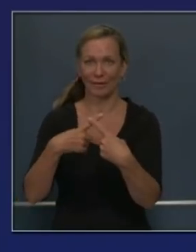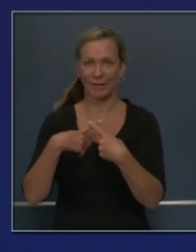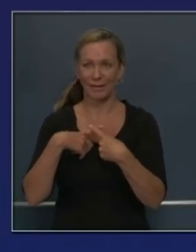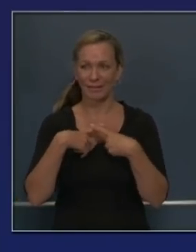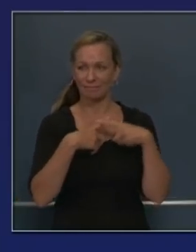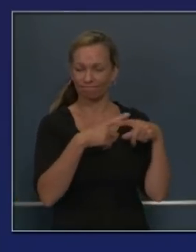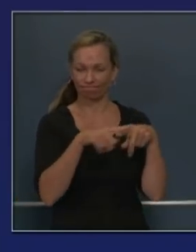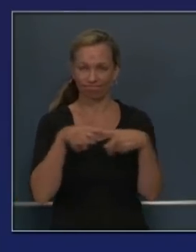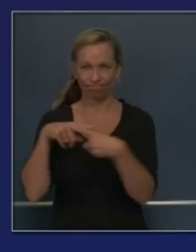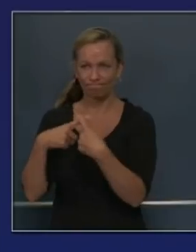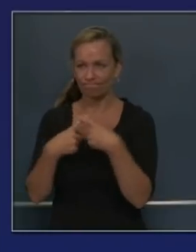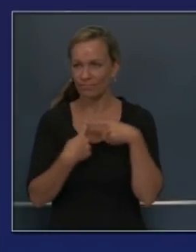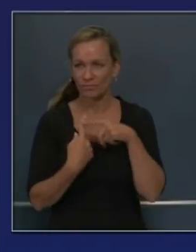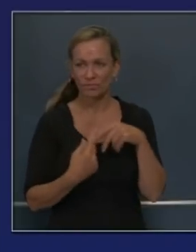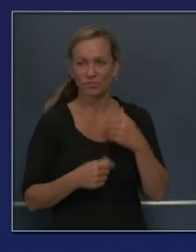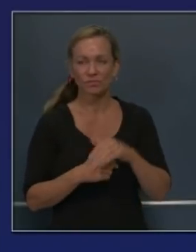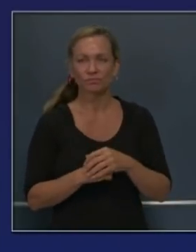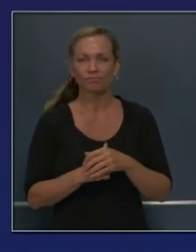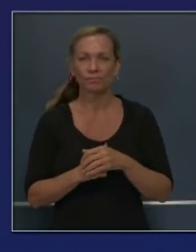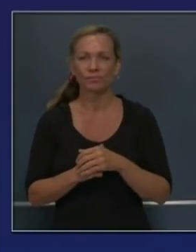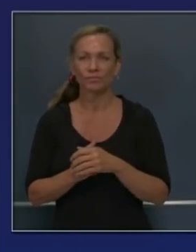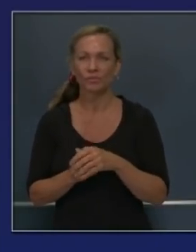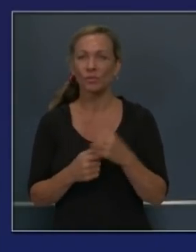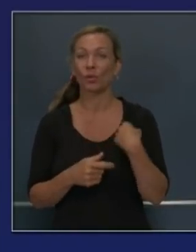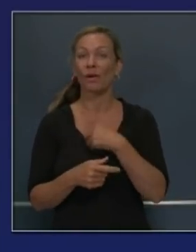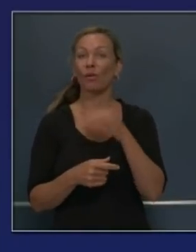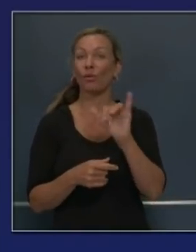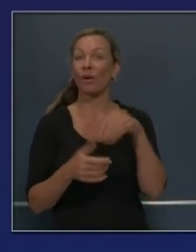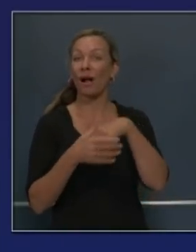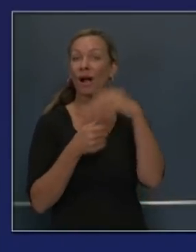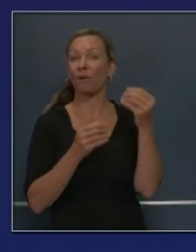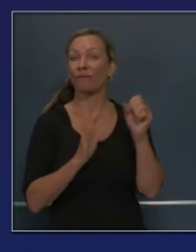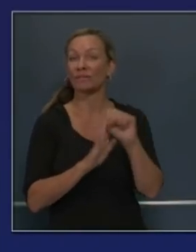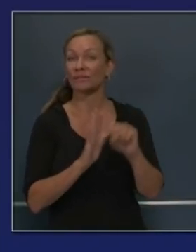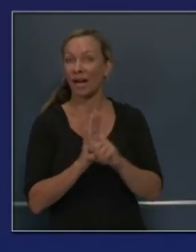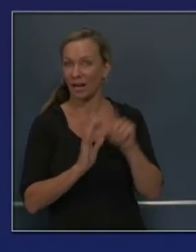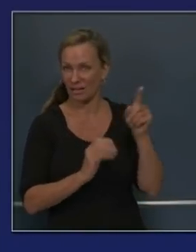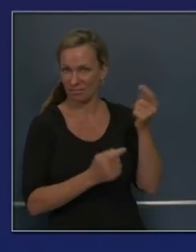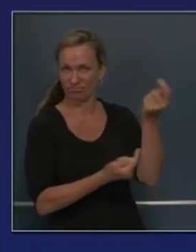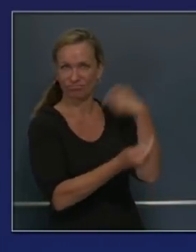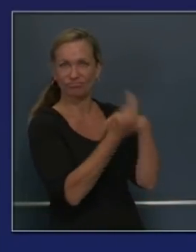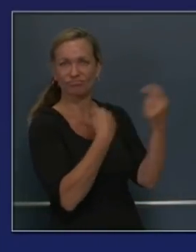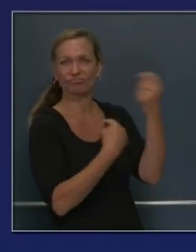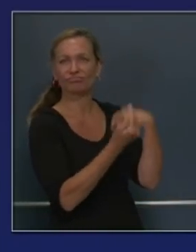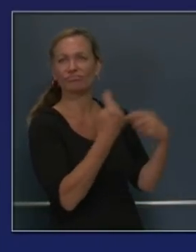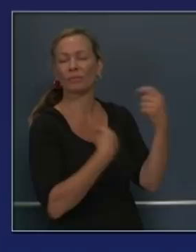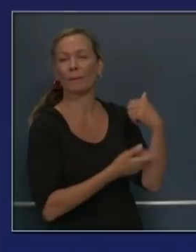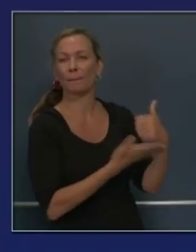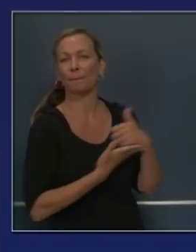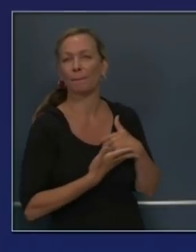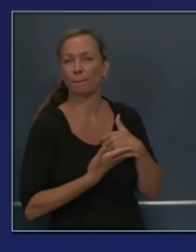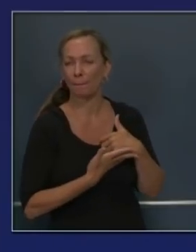FIREFIGHTERS, 2827 AS OF THIS MORNING IN-STATE MUTUAL AID SUPPORTING THESE STATEWIDE